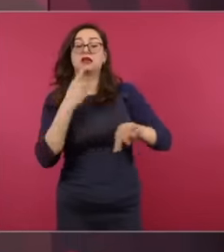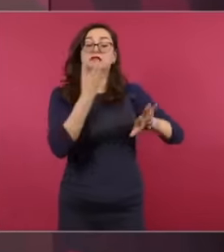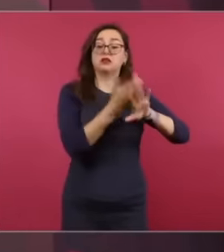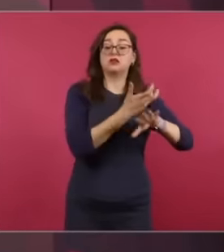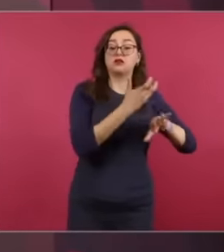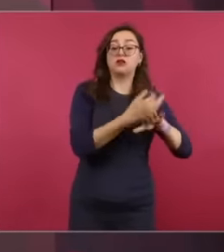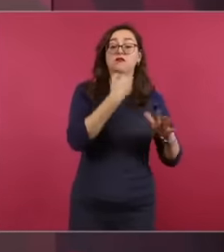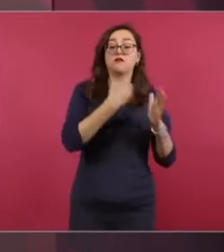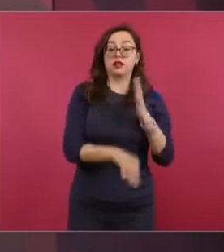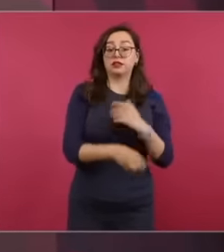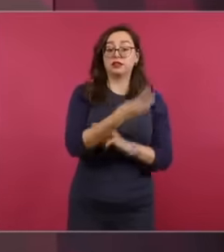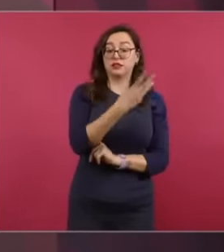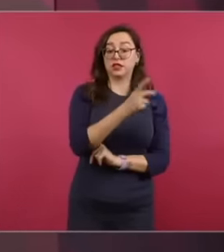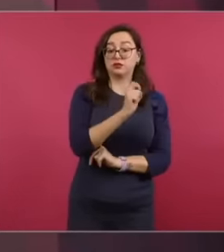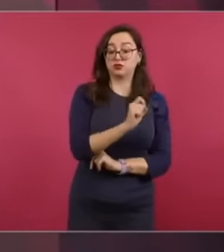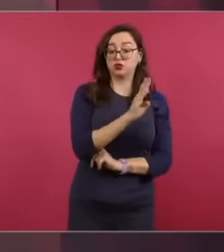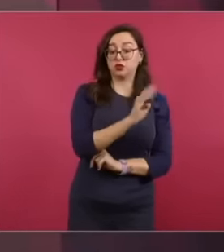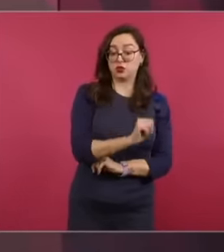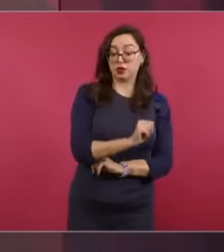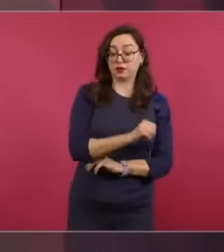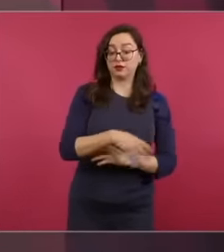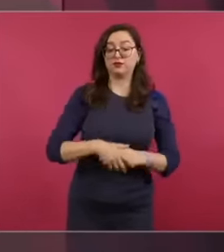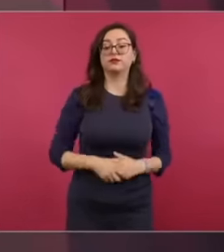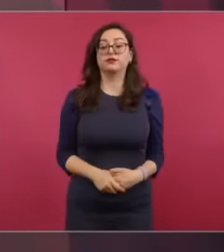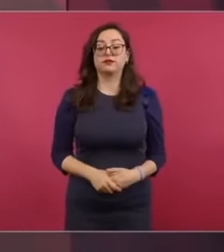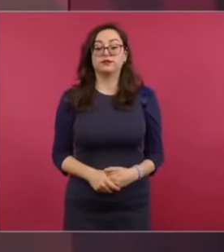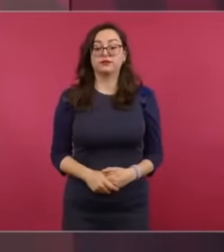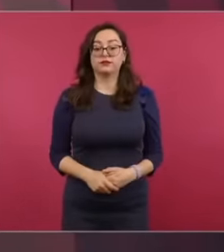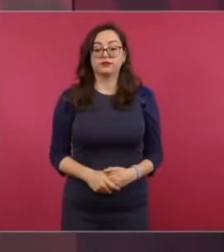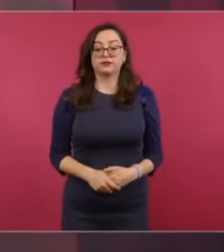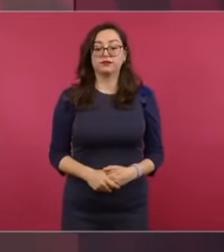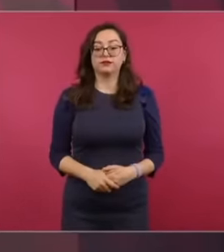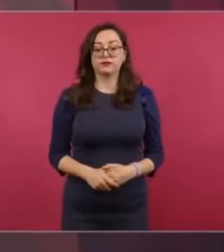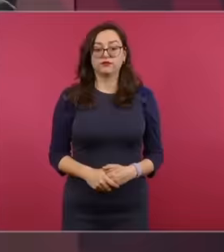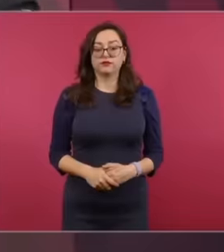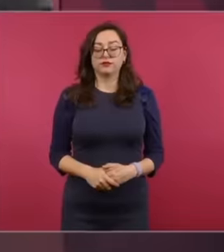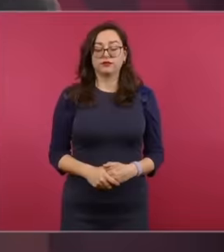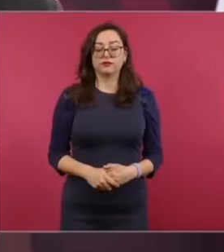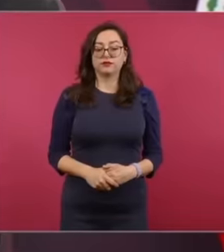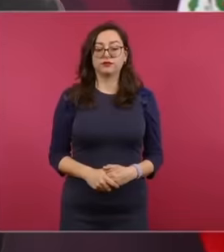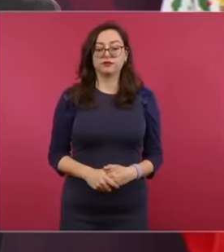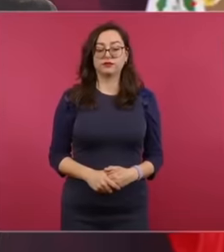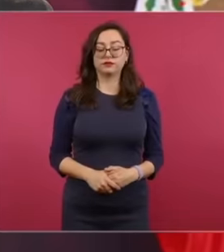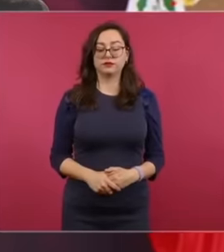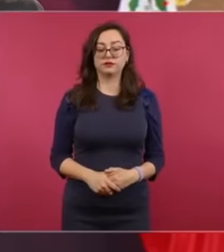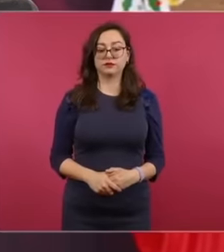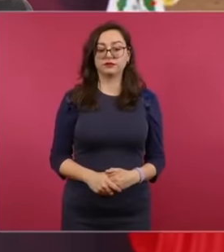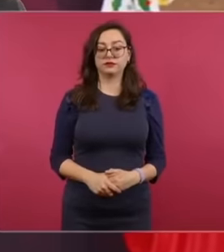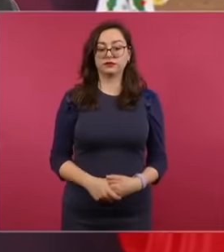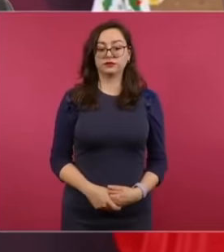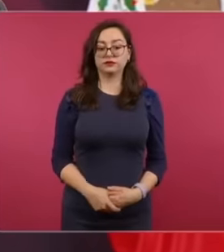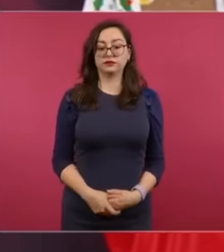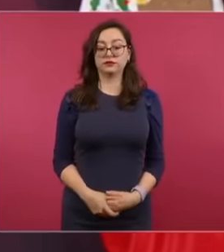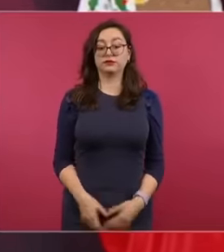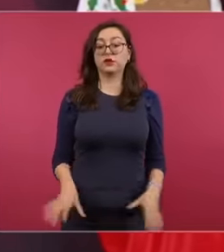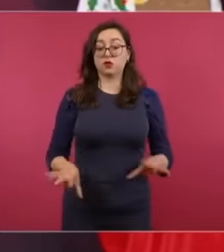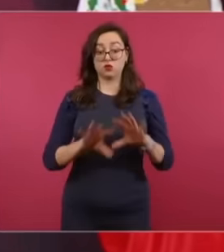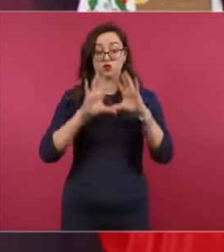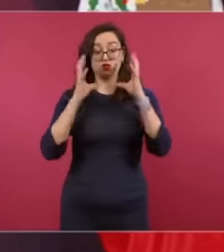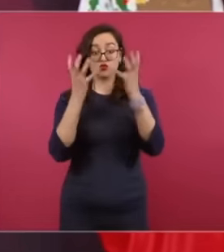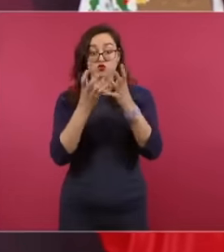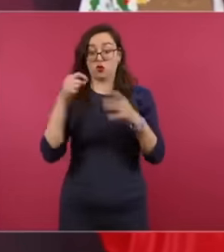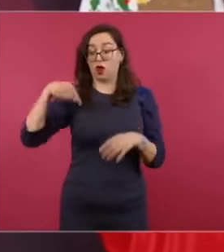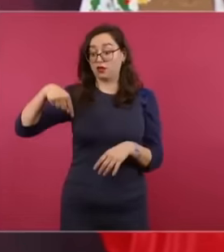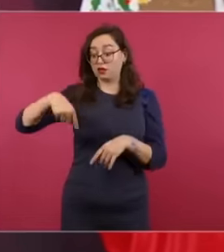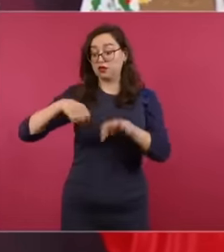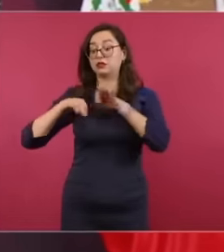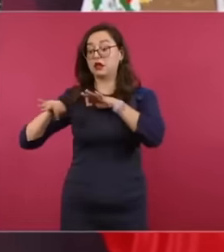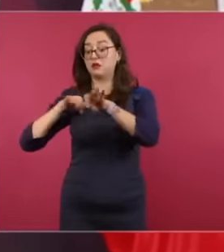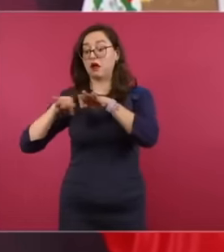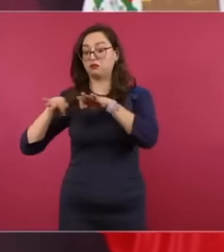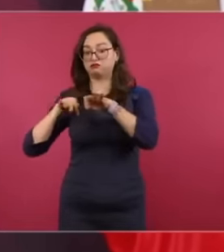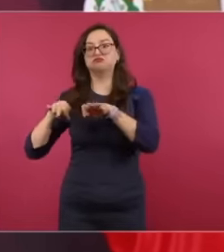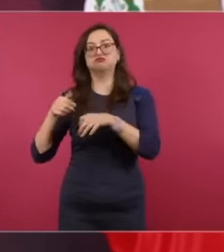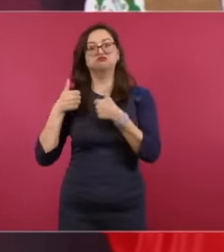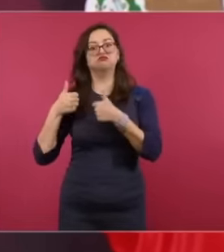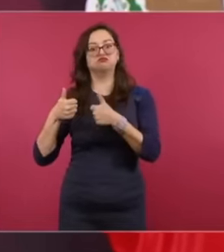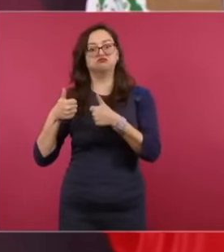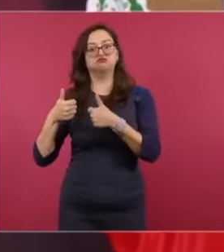3.9, the unemployment rate in Mexico It is one of the lowest in the world and it has to do with the arrival of